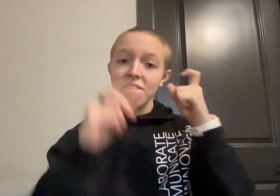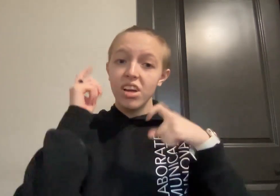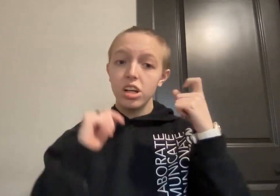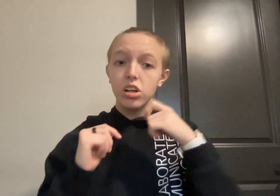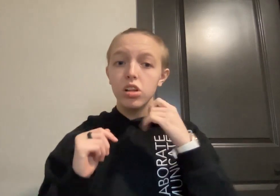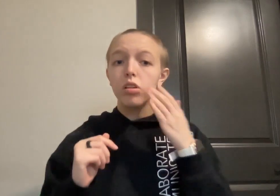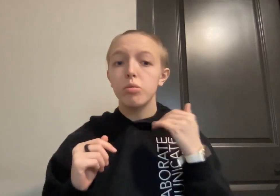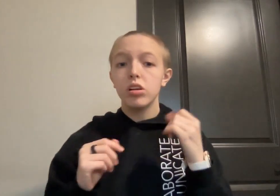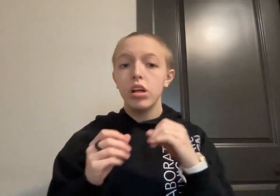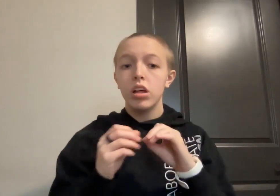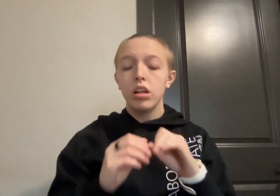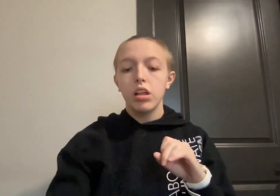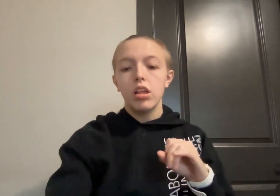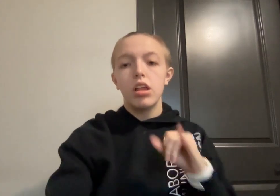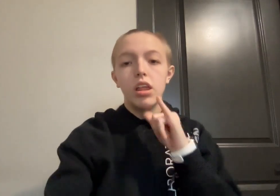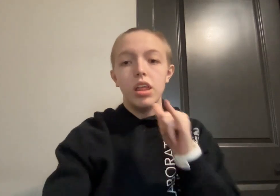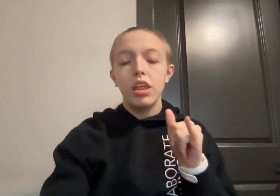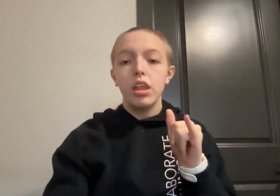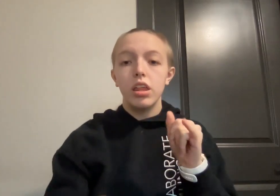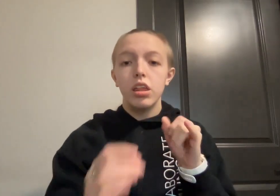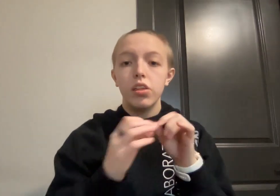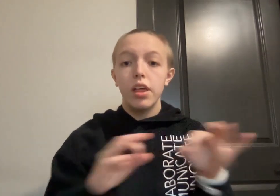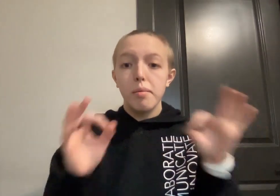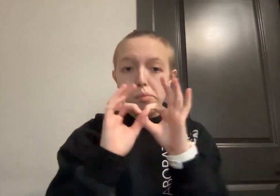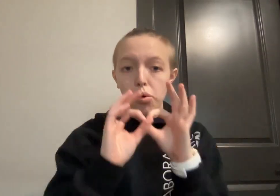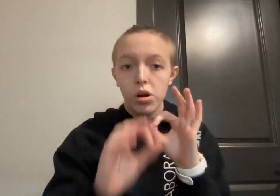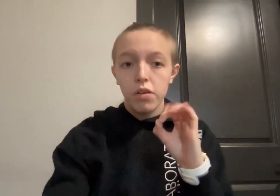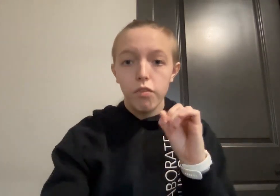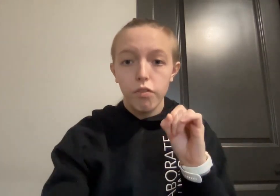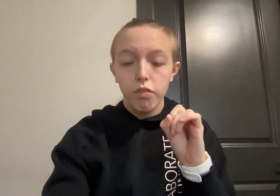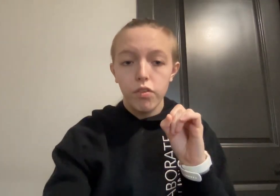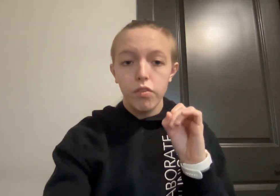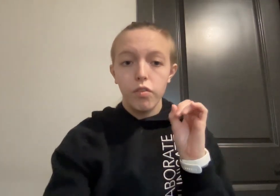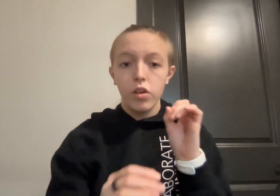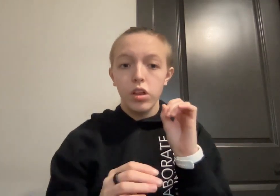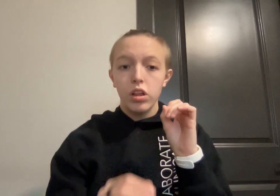and is important for